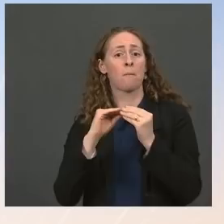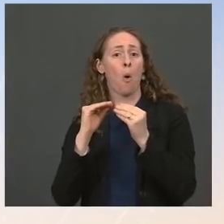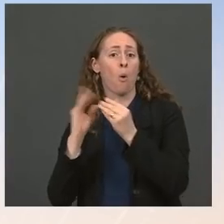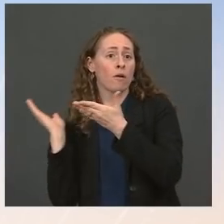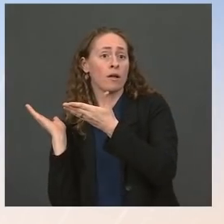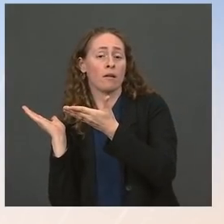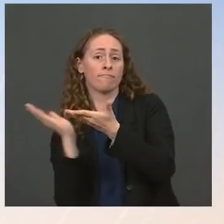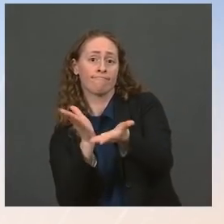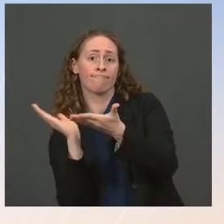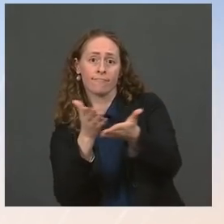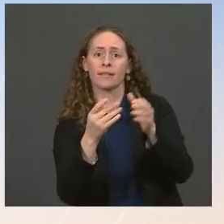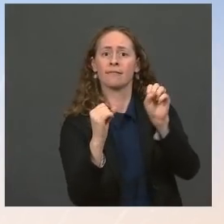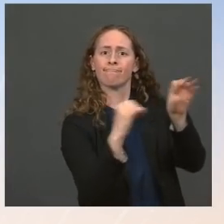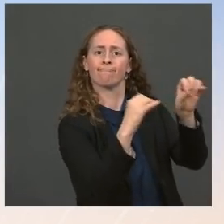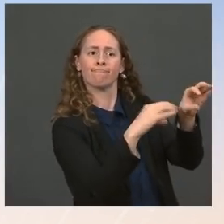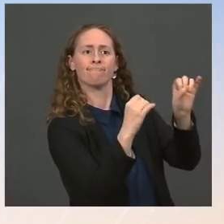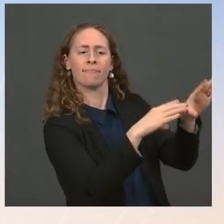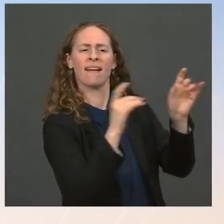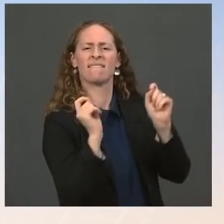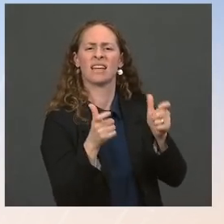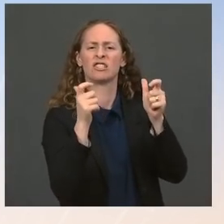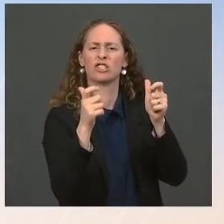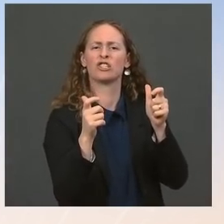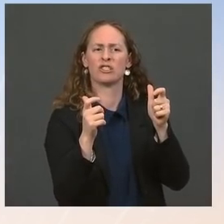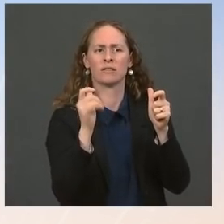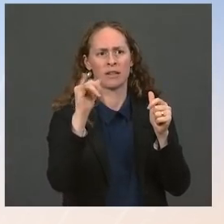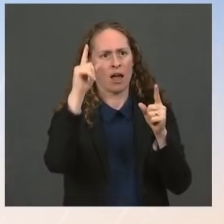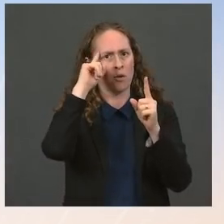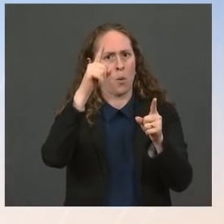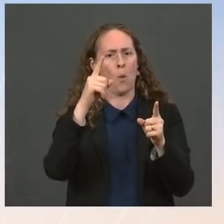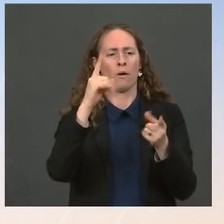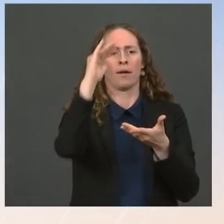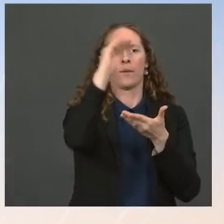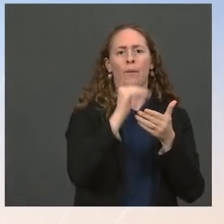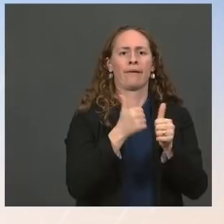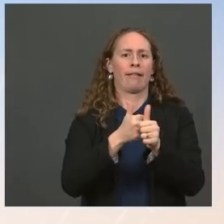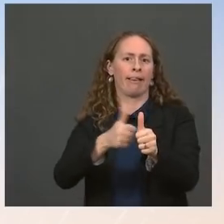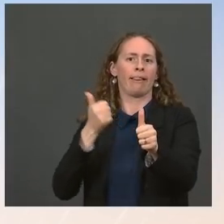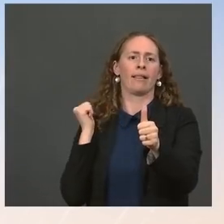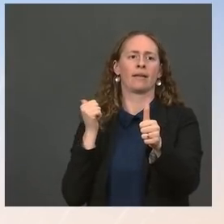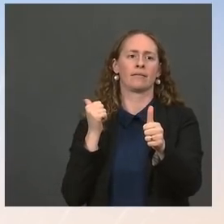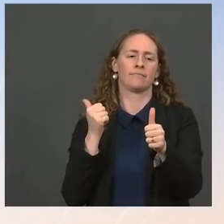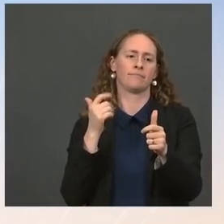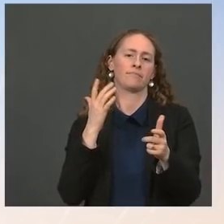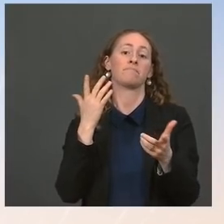That's one of the -- one of the bottlenecks in the supply chain that will help address those concerns people have.